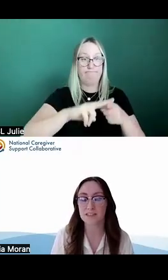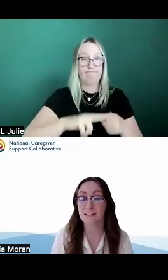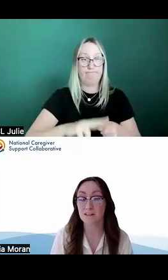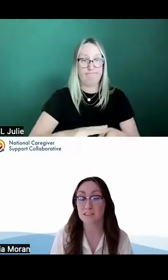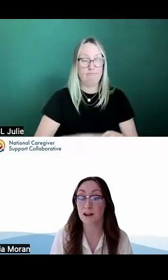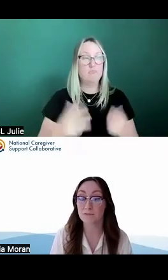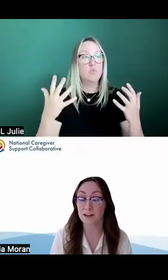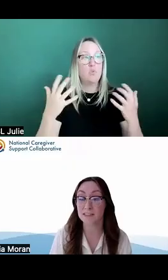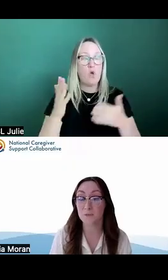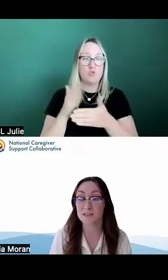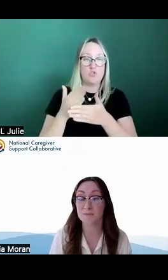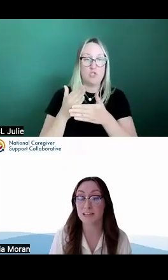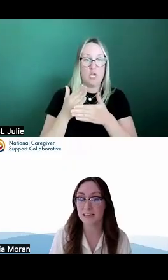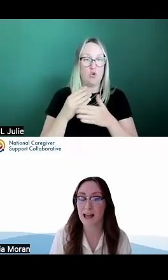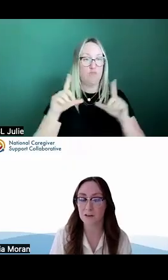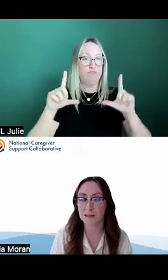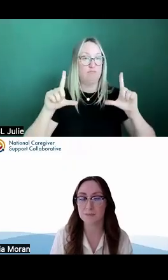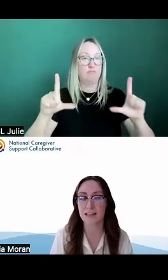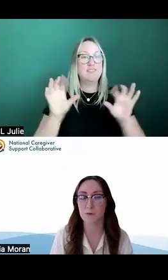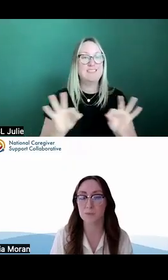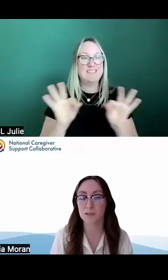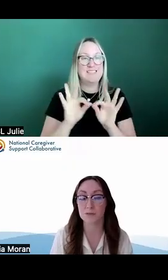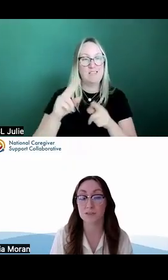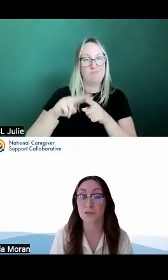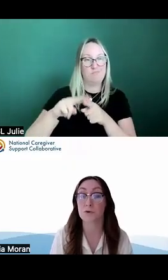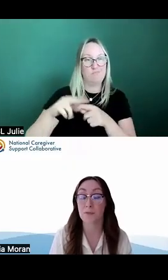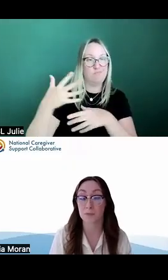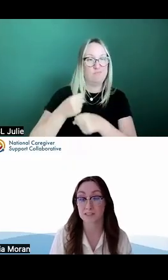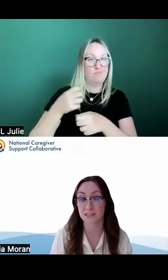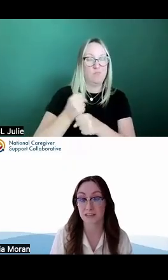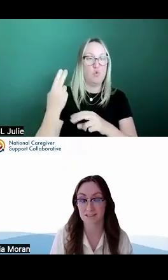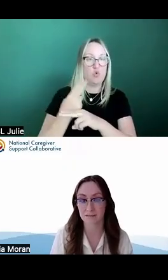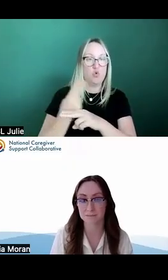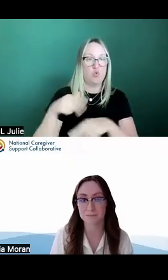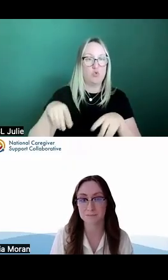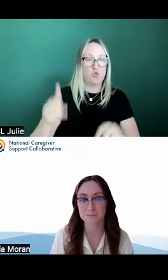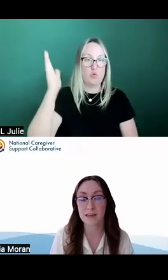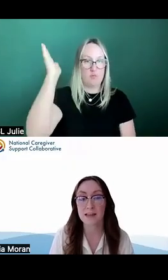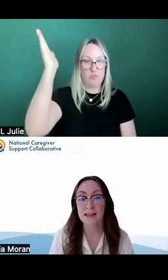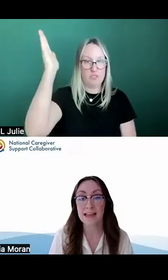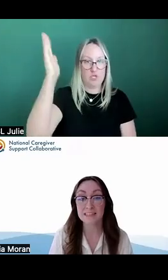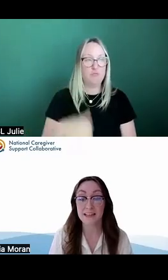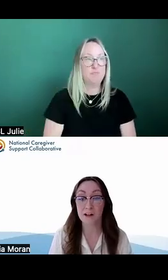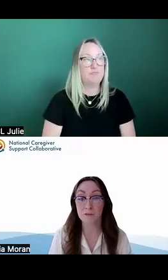to share this reference with some key acronyms that will be used throughout the presentation. ACL